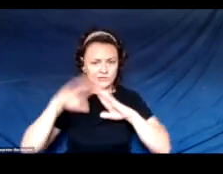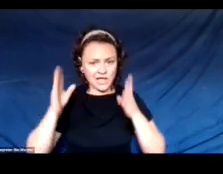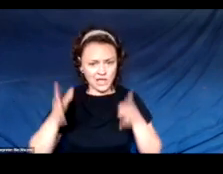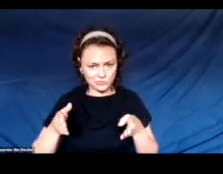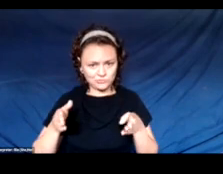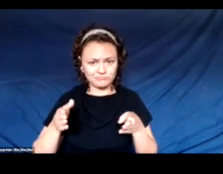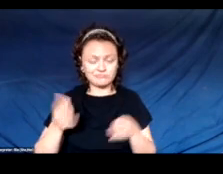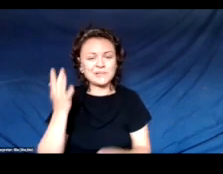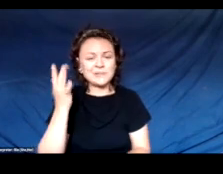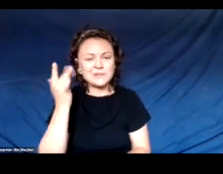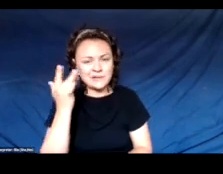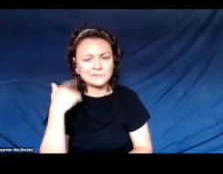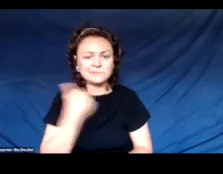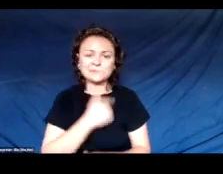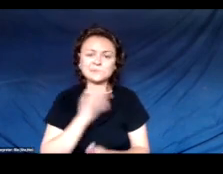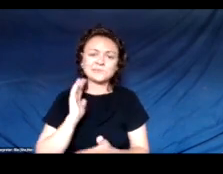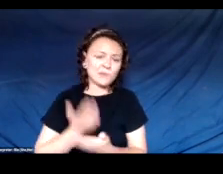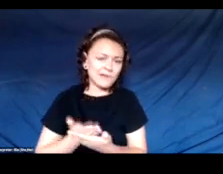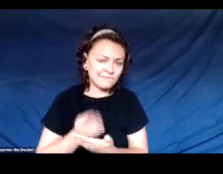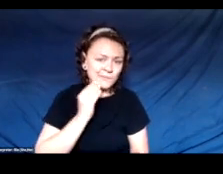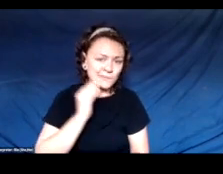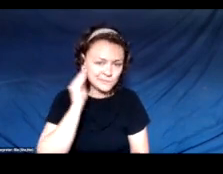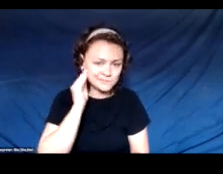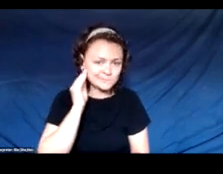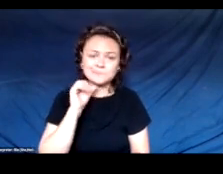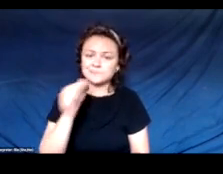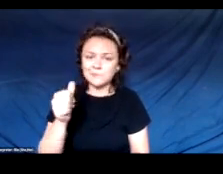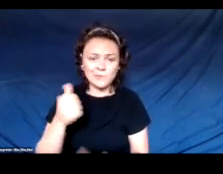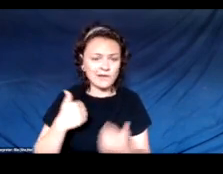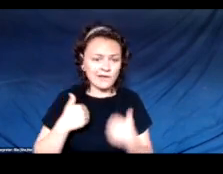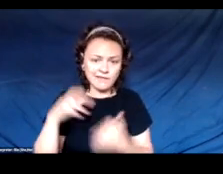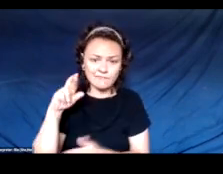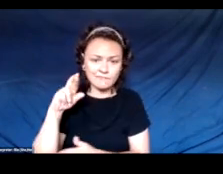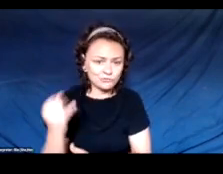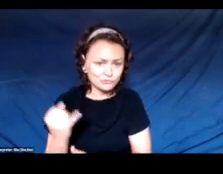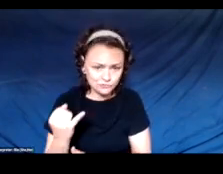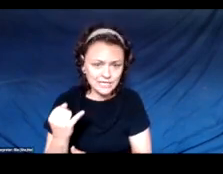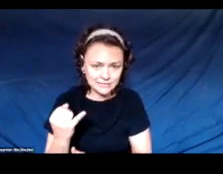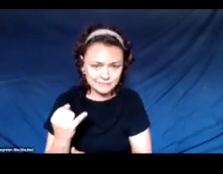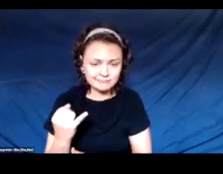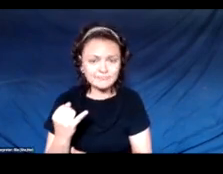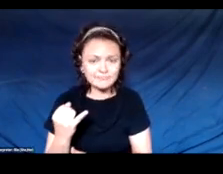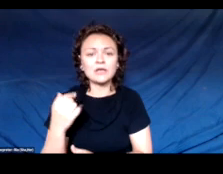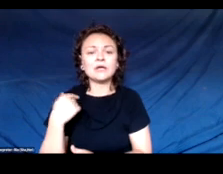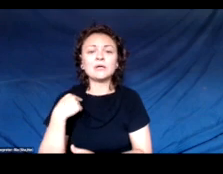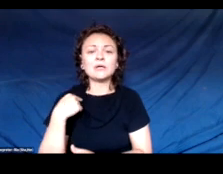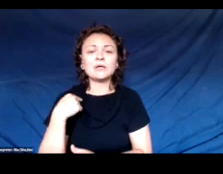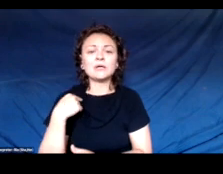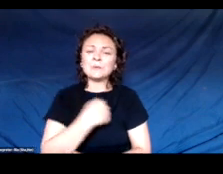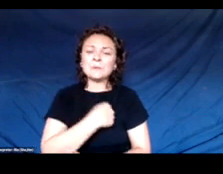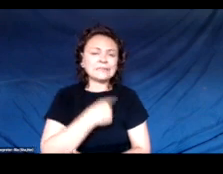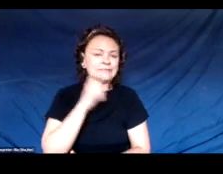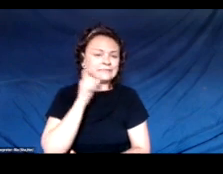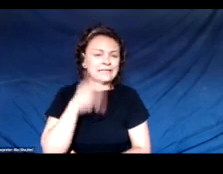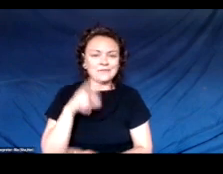home without RJ from the hospital, we didn't have to see all the baby stuff.